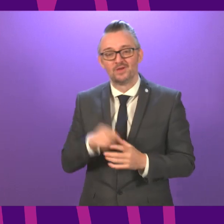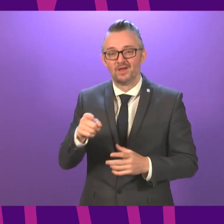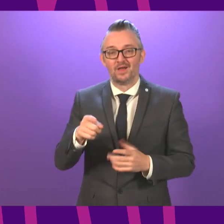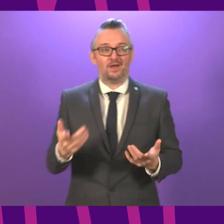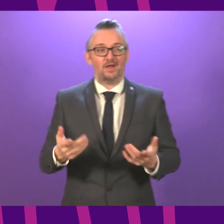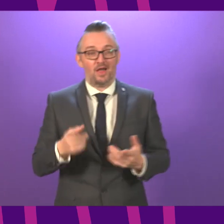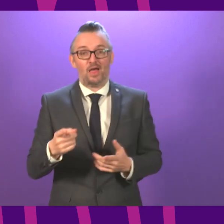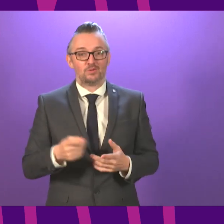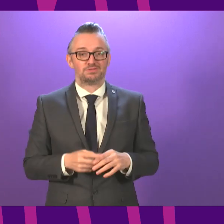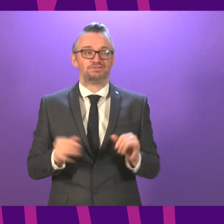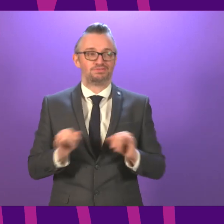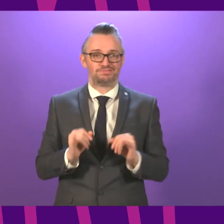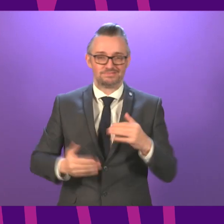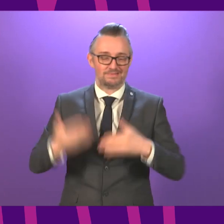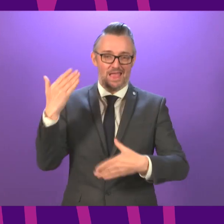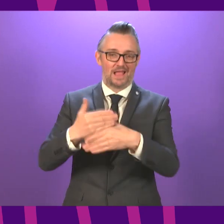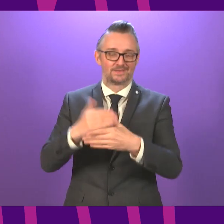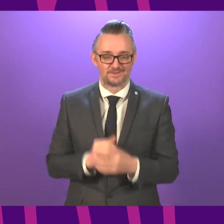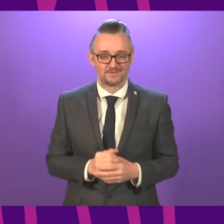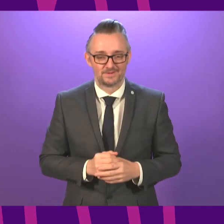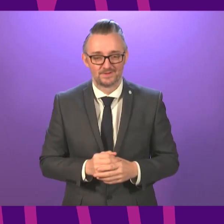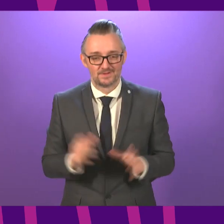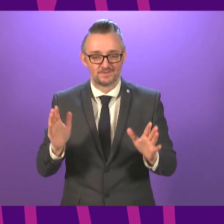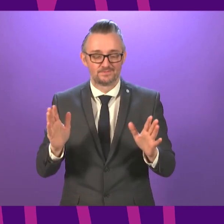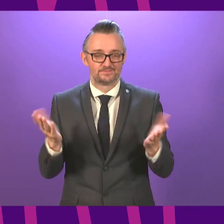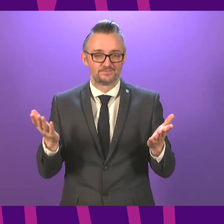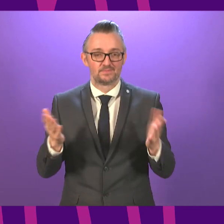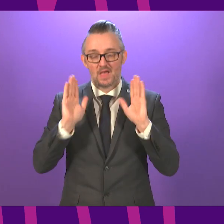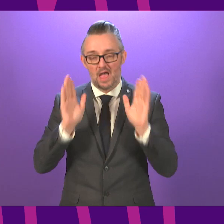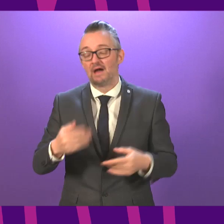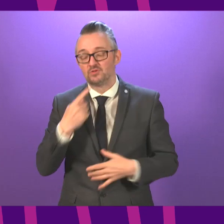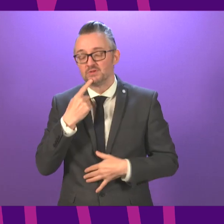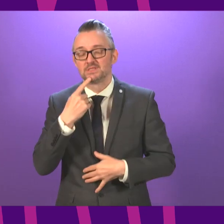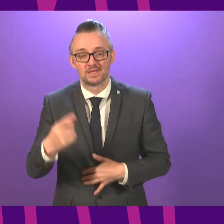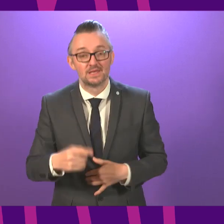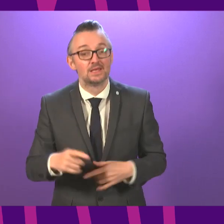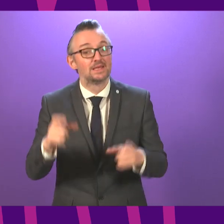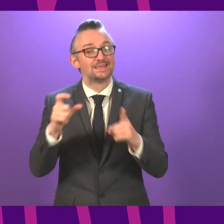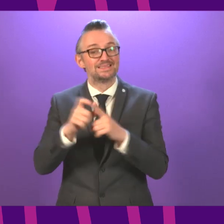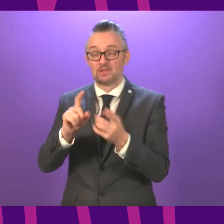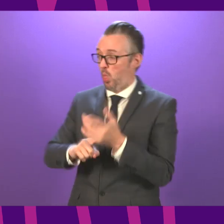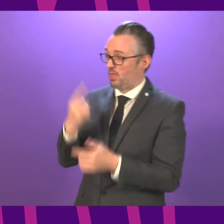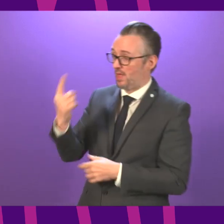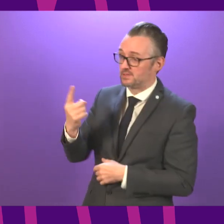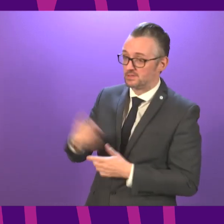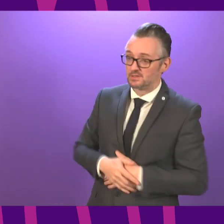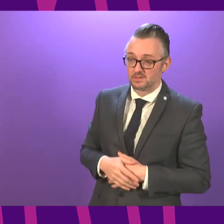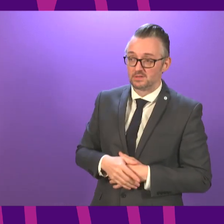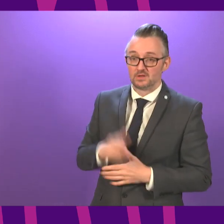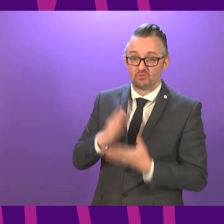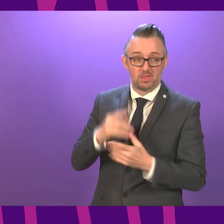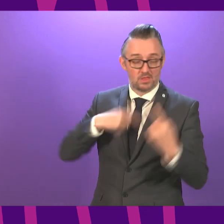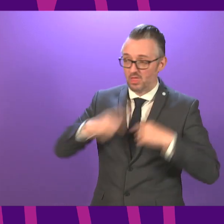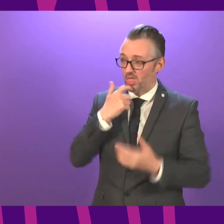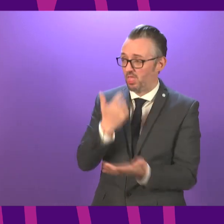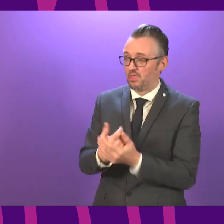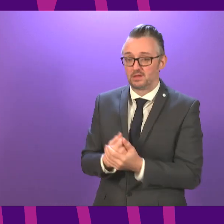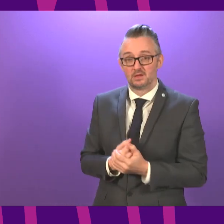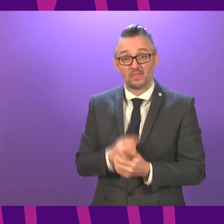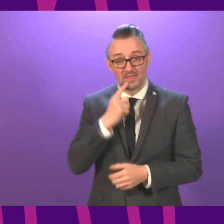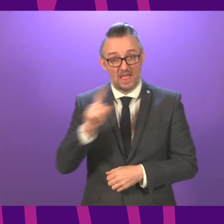It should astonish every member in this chamber that that is Dean Lockhart’s response, 23 days